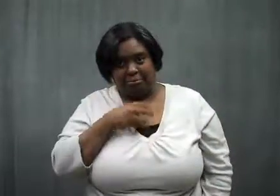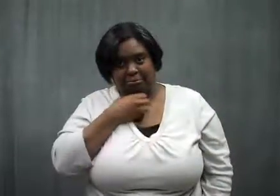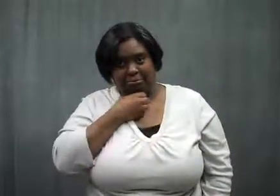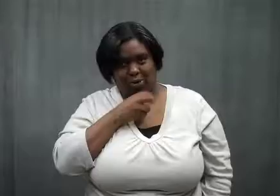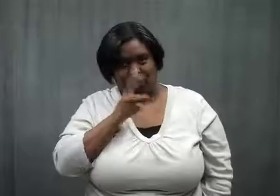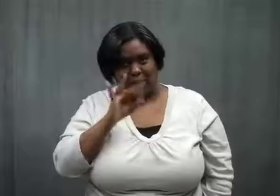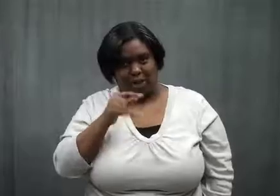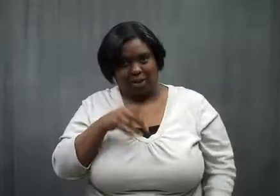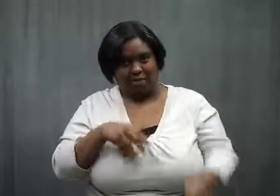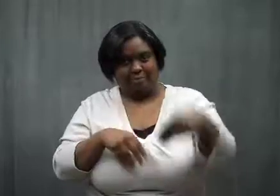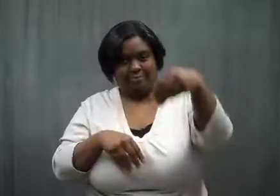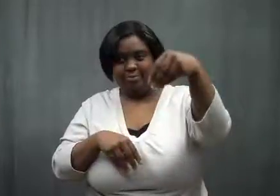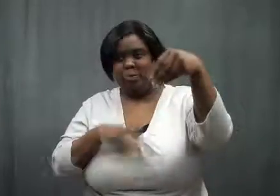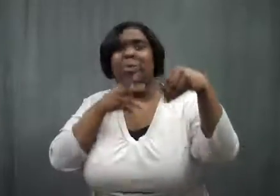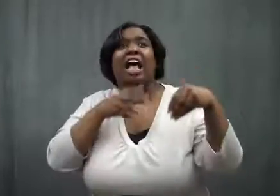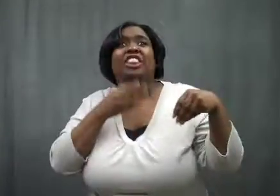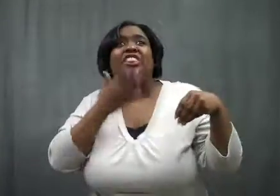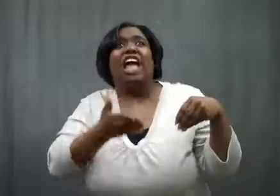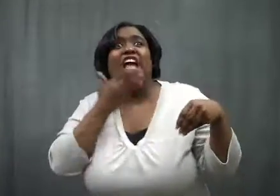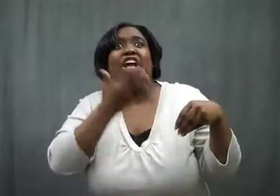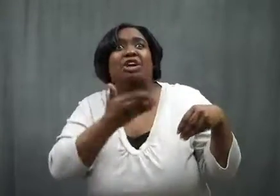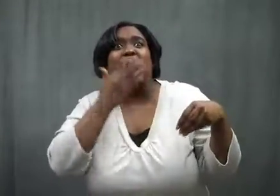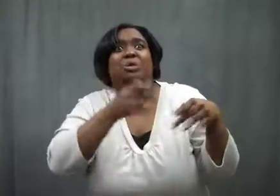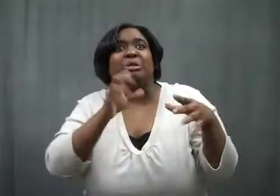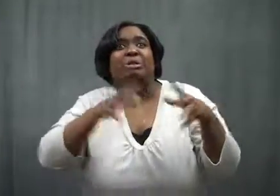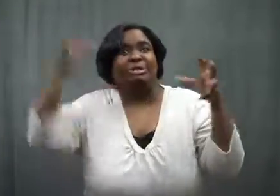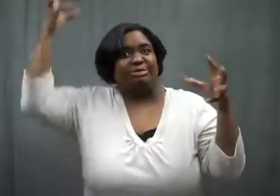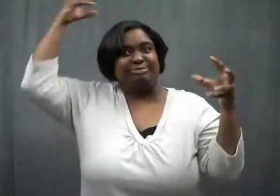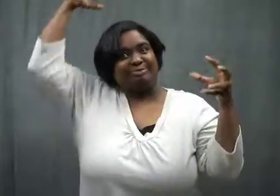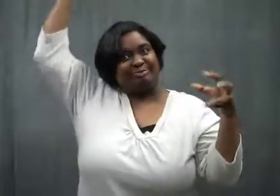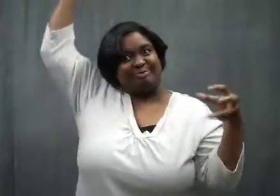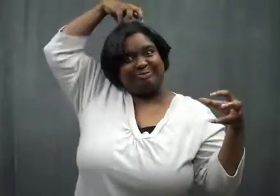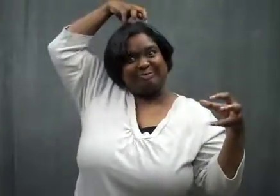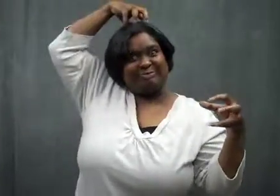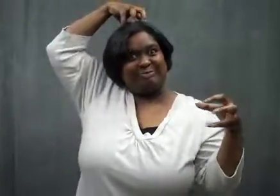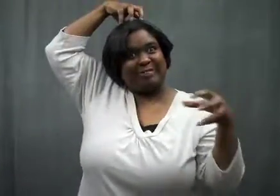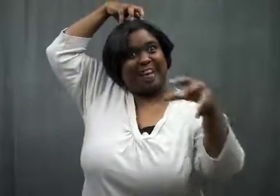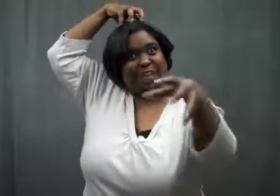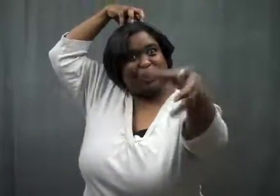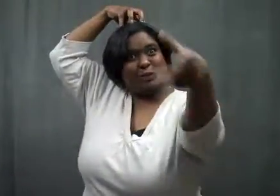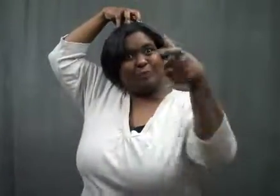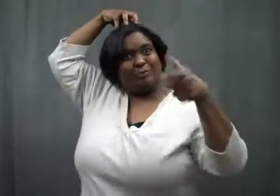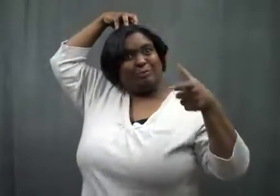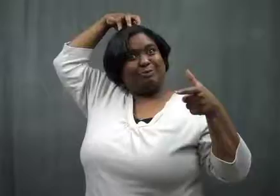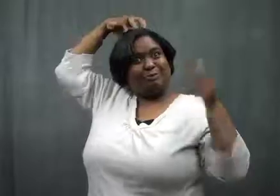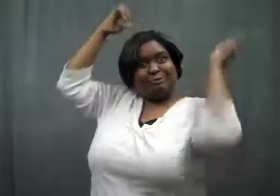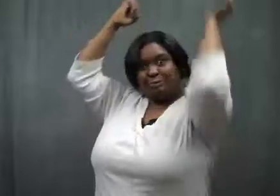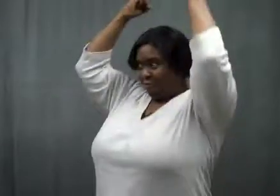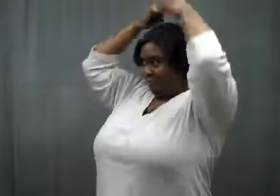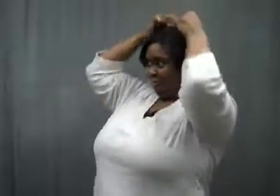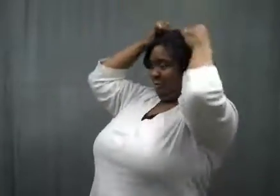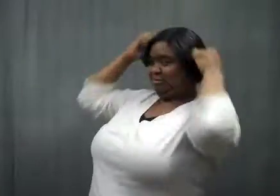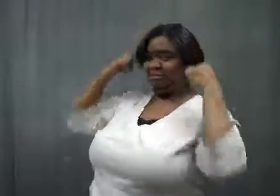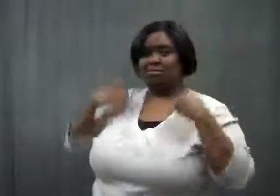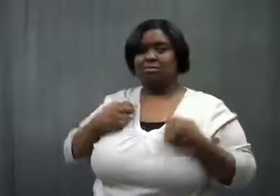I picked it up.. It was a wig! The woman said, "Thank you!" She had her hair knotted on her head, and she grabbed the wig and put it on top.